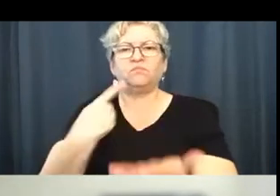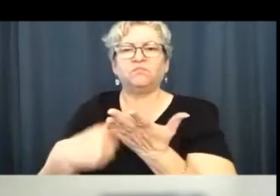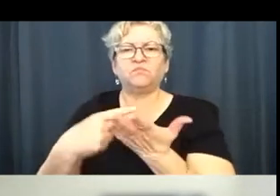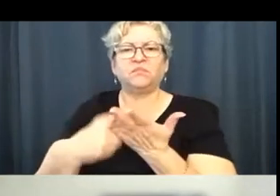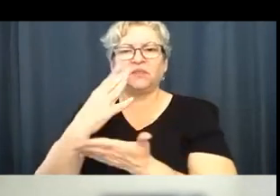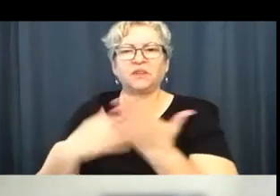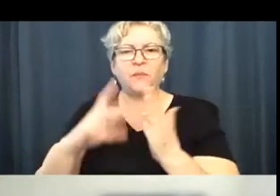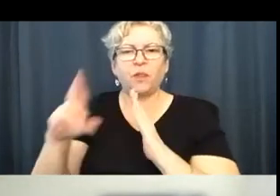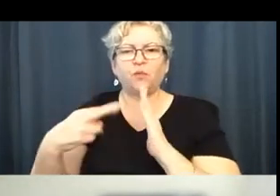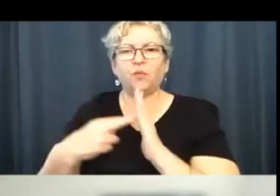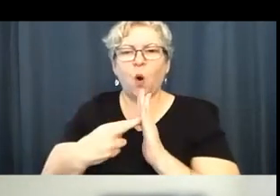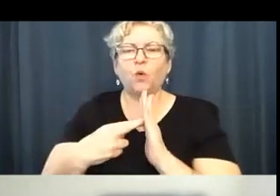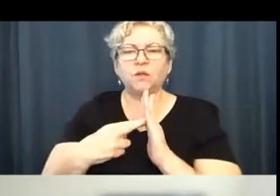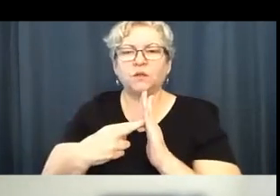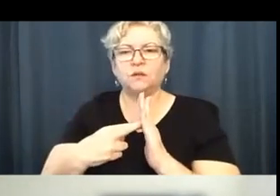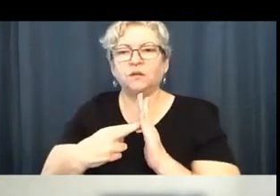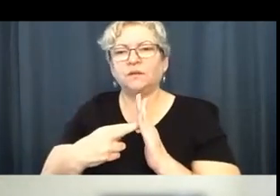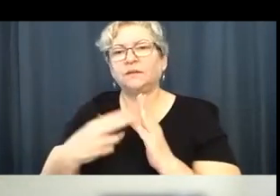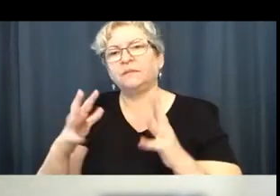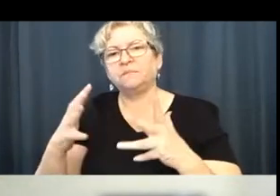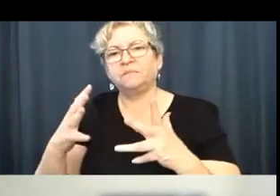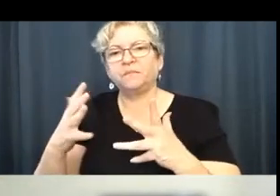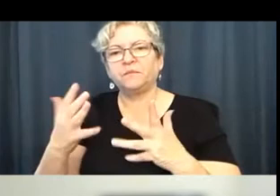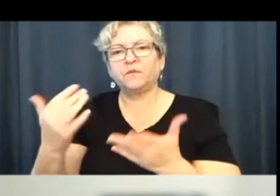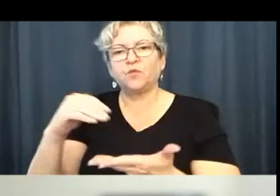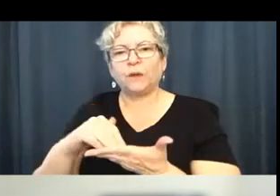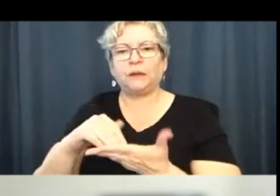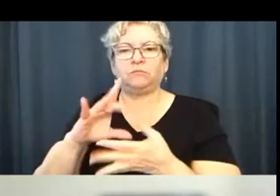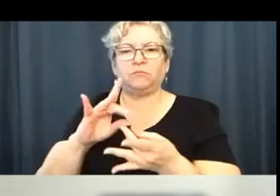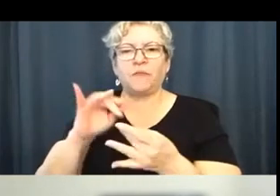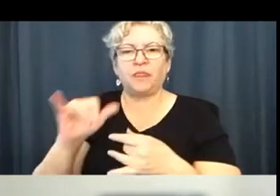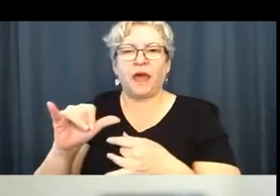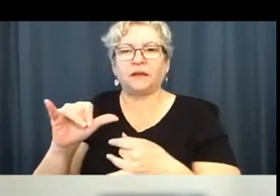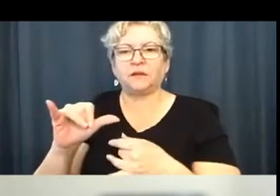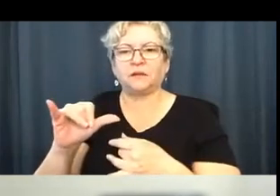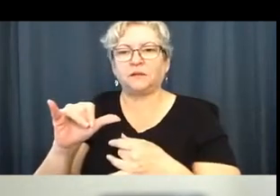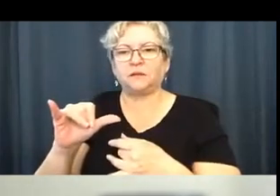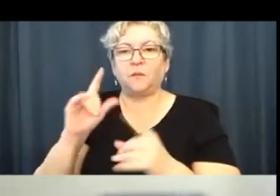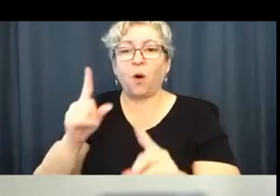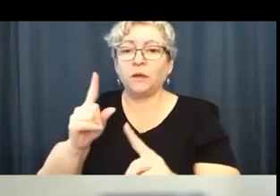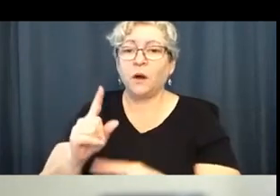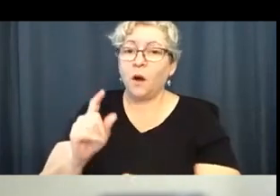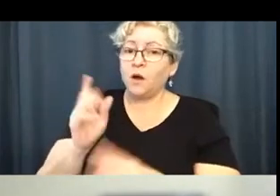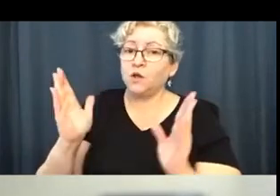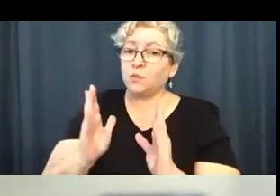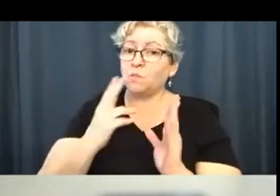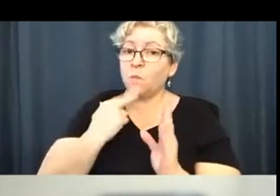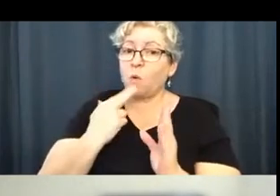Now, just to sort of reset the point, a small non-profit may not have all these roles, but being aware of those roles